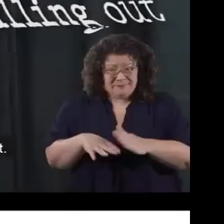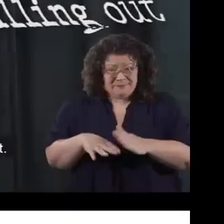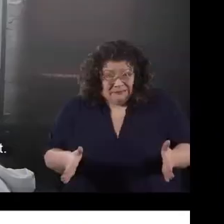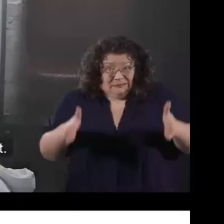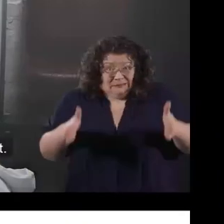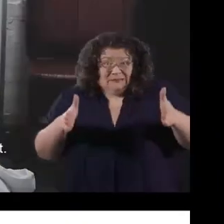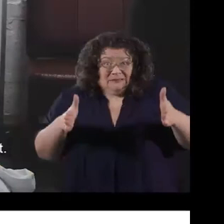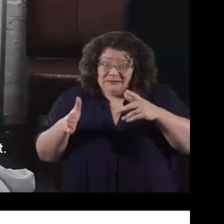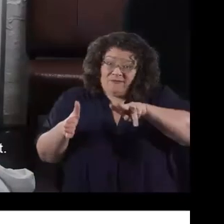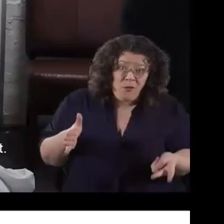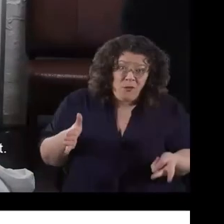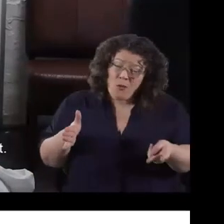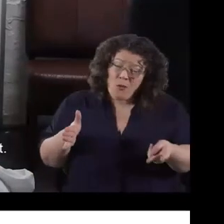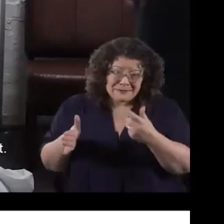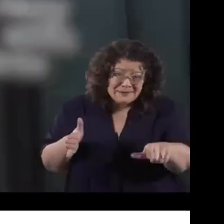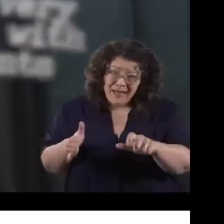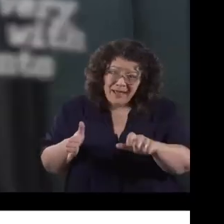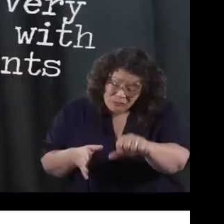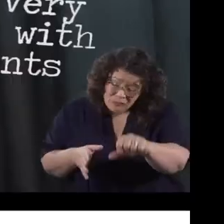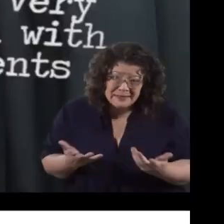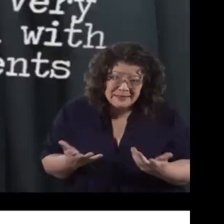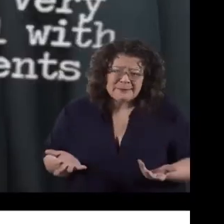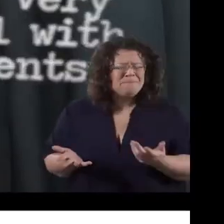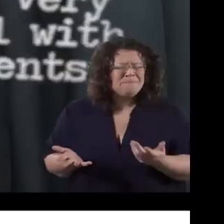your mother your mother will be moving, I can tell you that now.